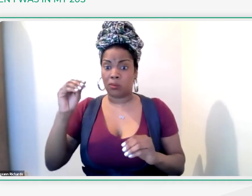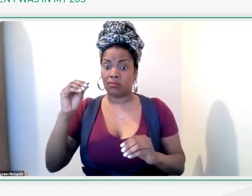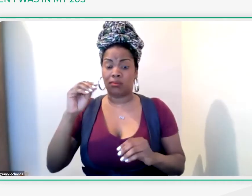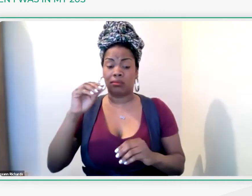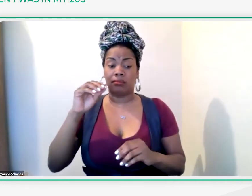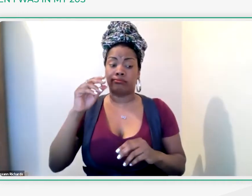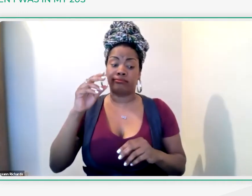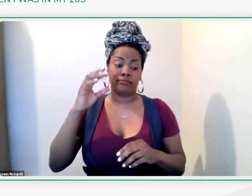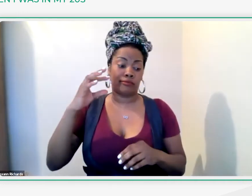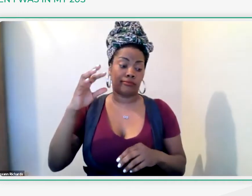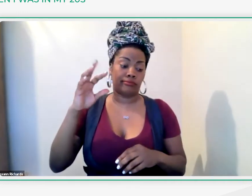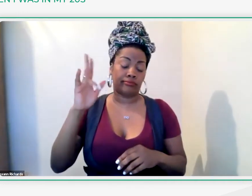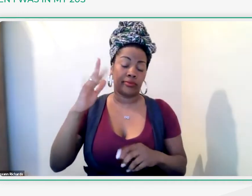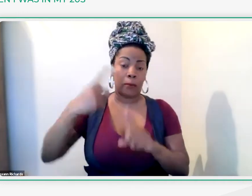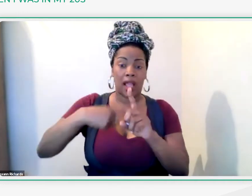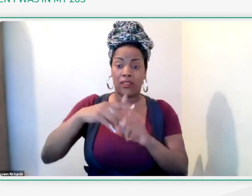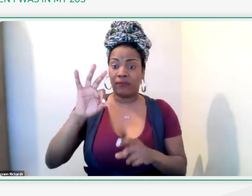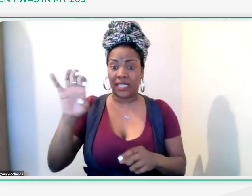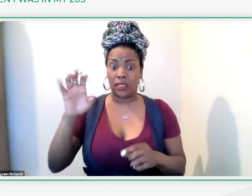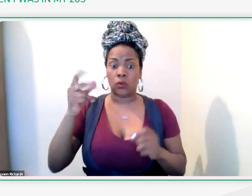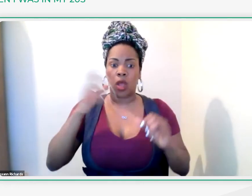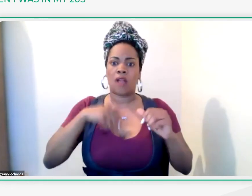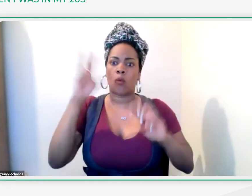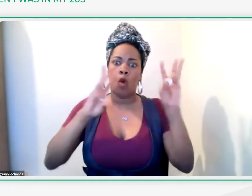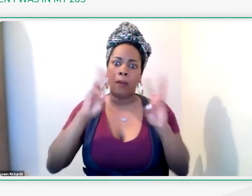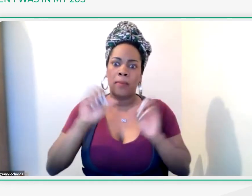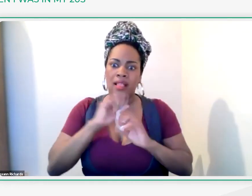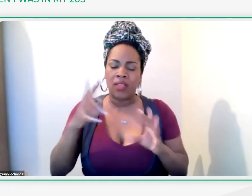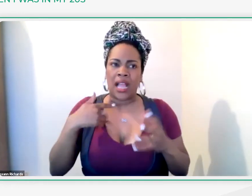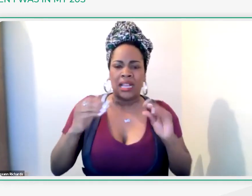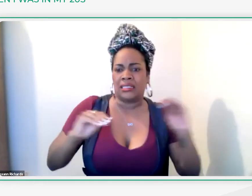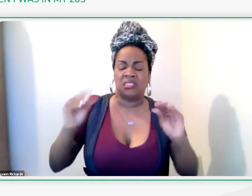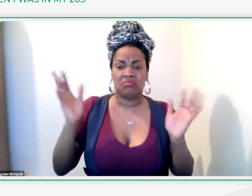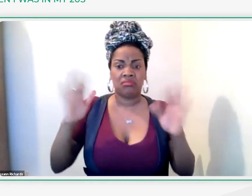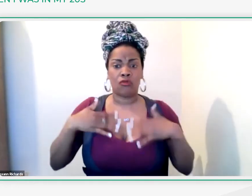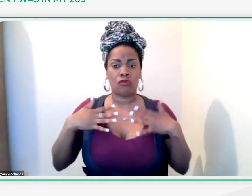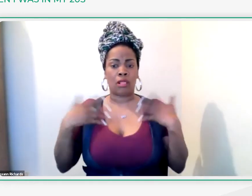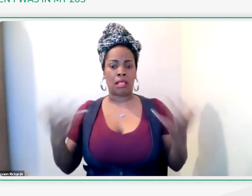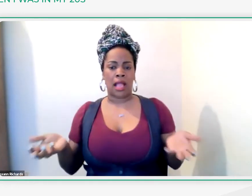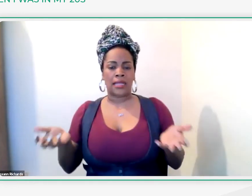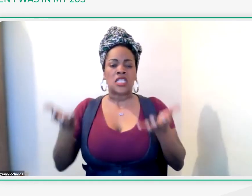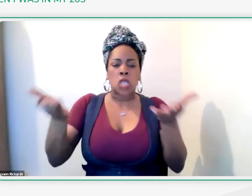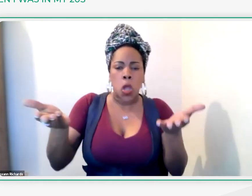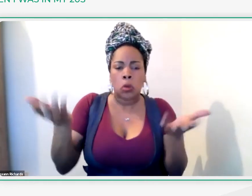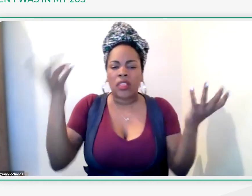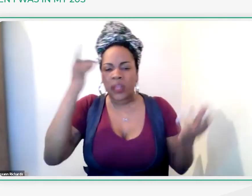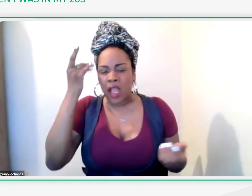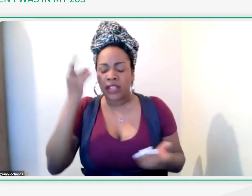My credit union does not have a monthly fee. So I don't have to worry. I can relax.